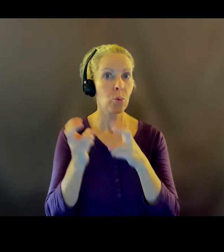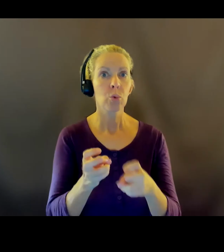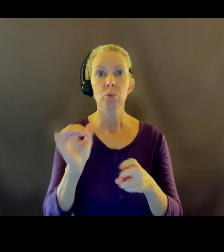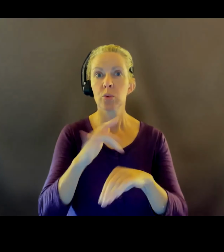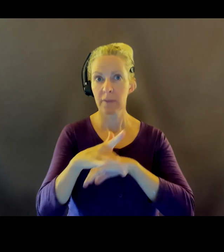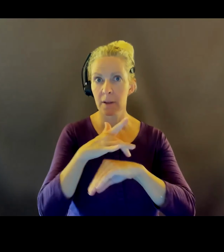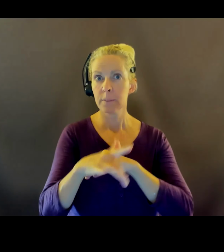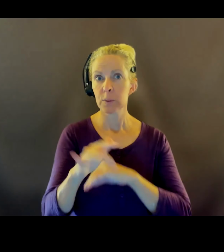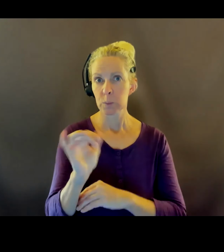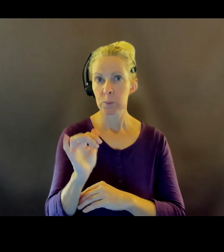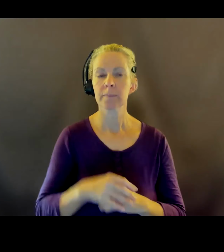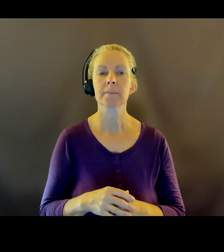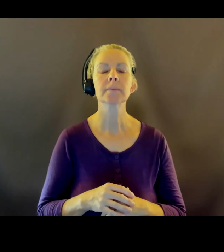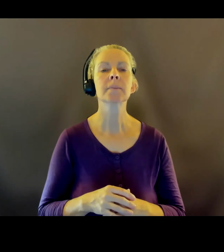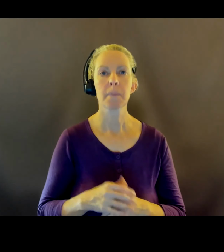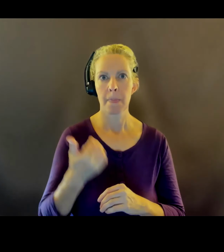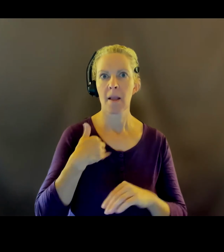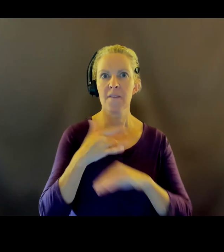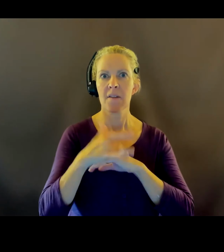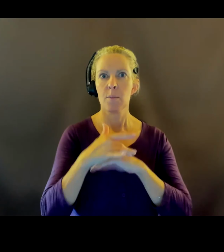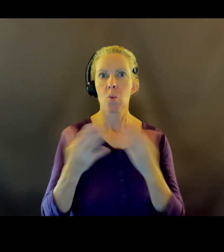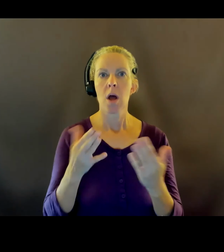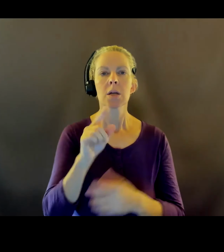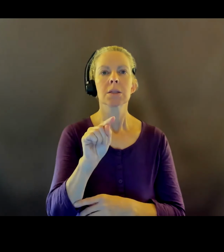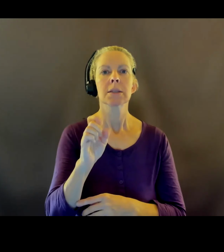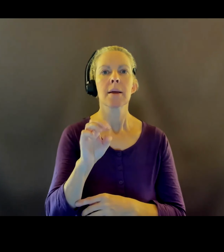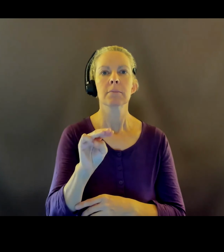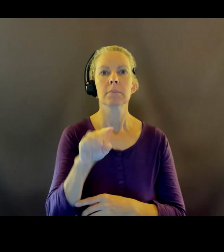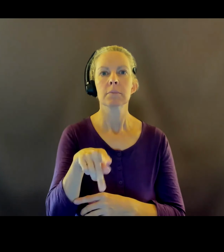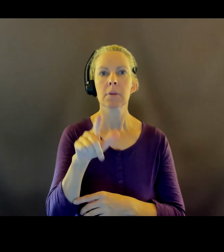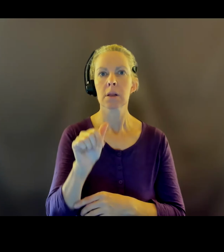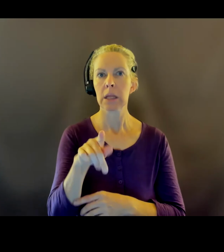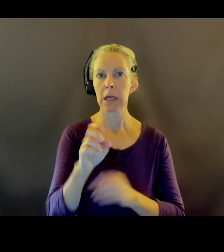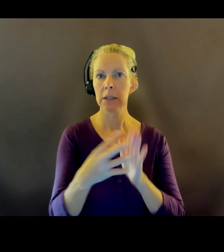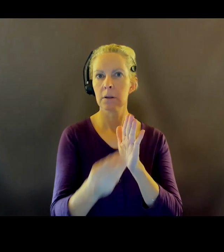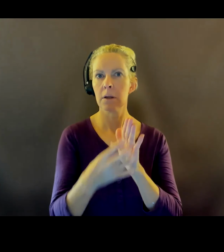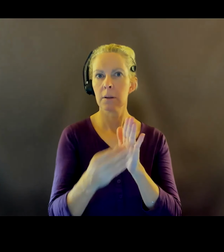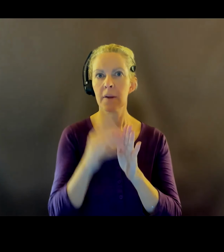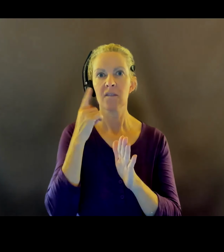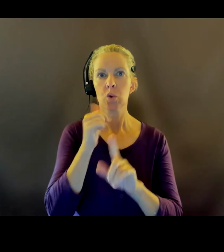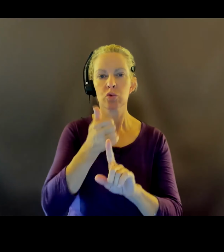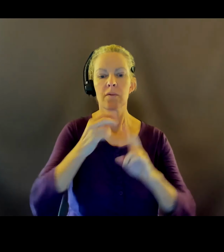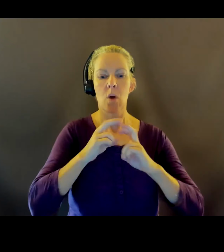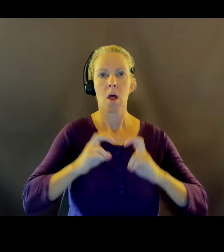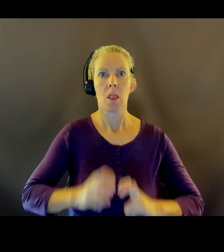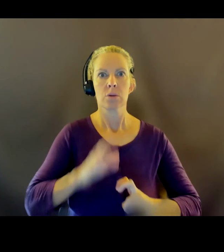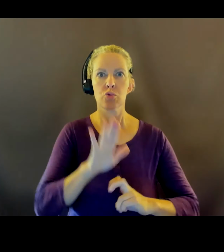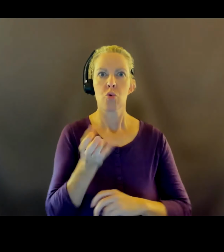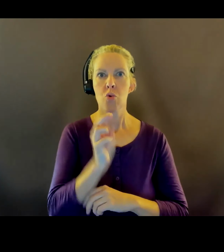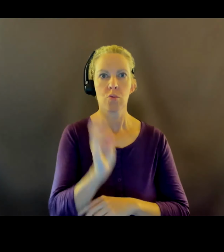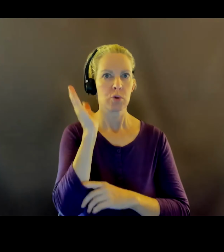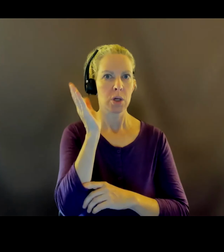One is a template to look at your presentations and they will guide you through making decisions,